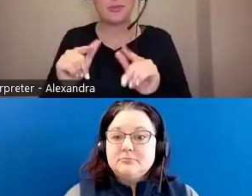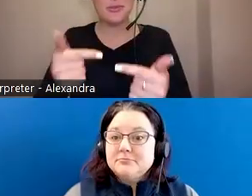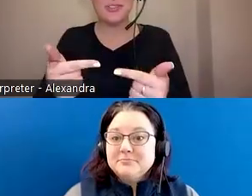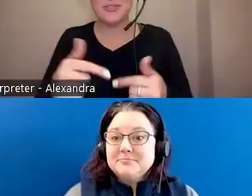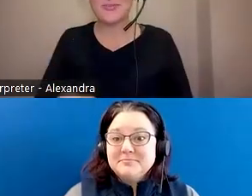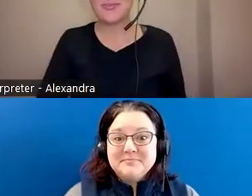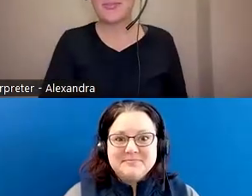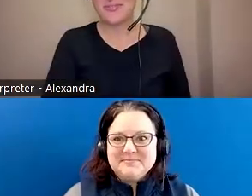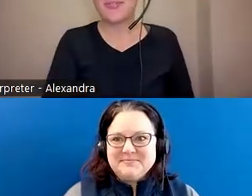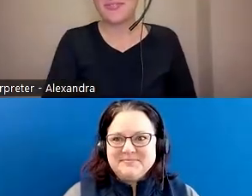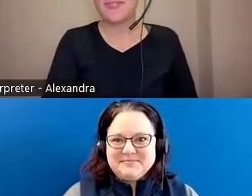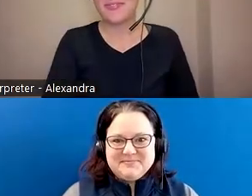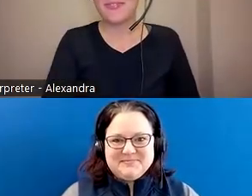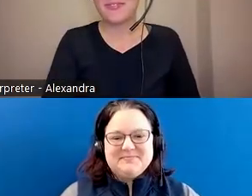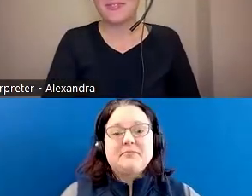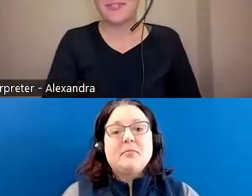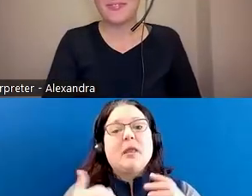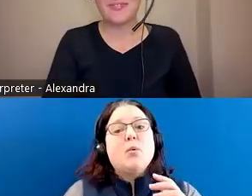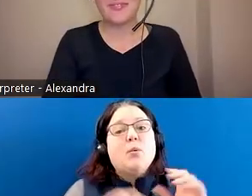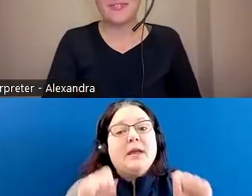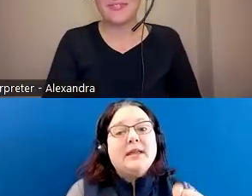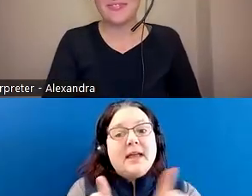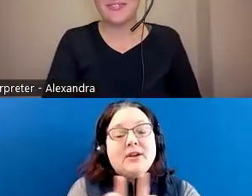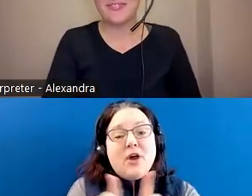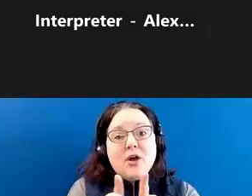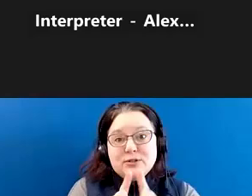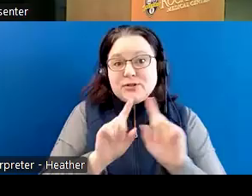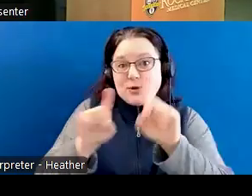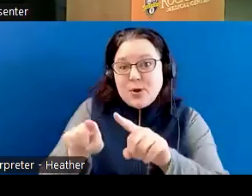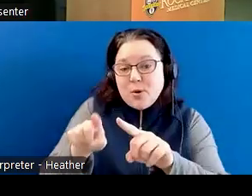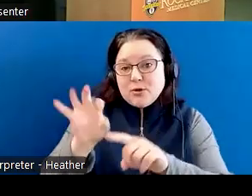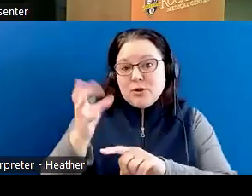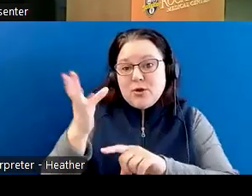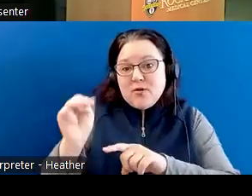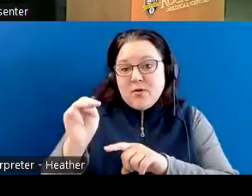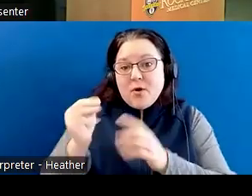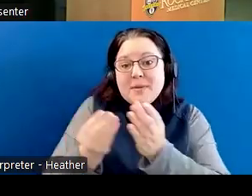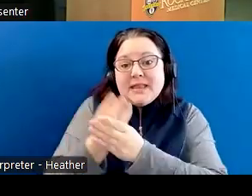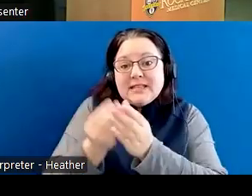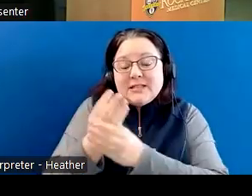for instance, the Monroe County Medical Society's uh, forum in the spring and hear about wellness